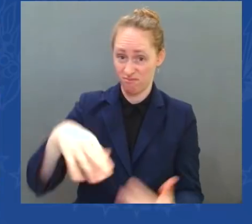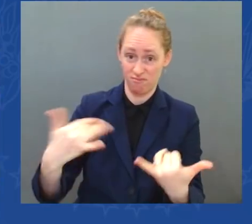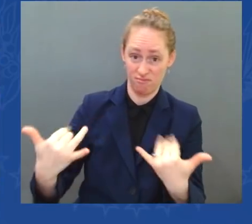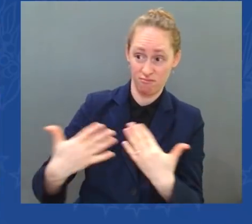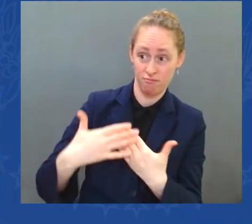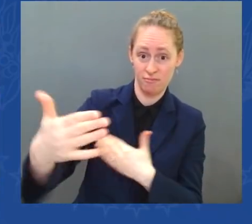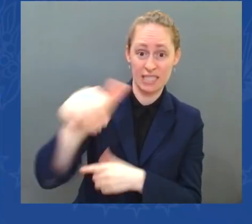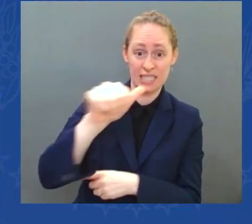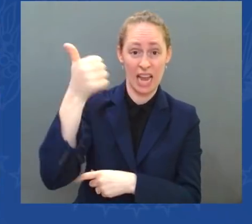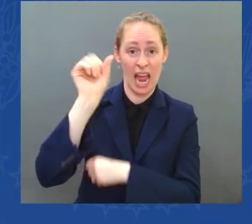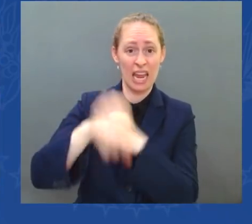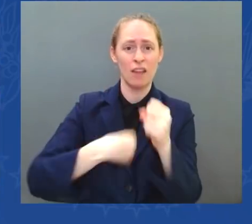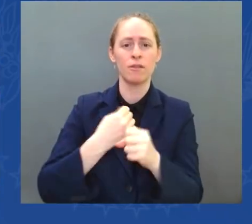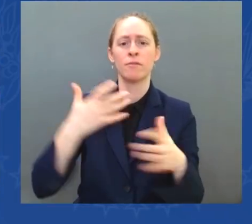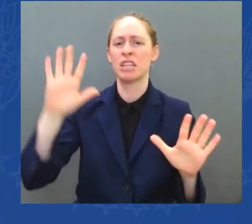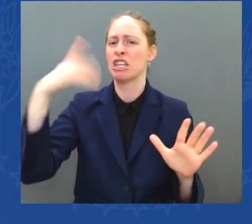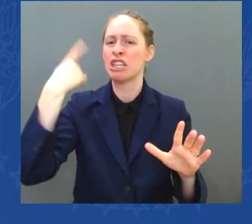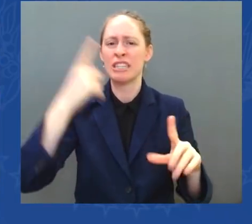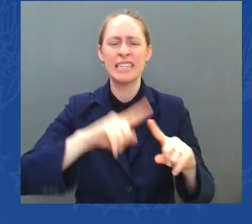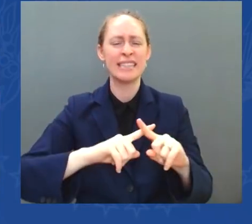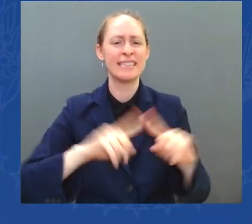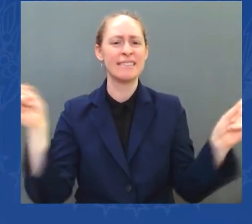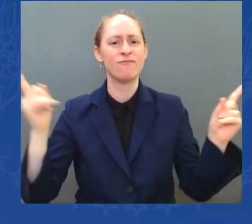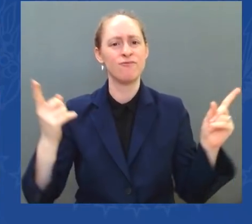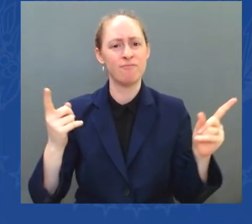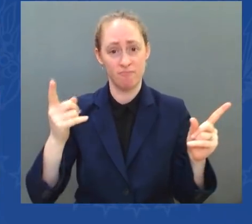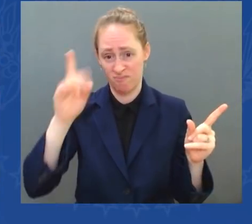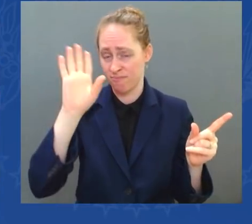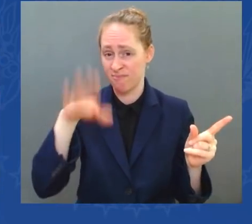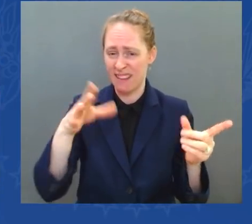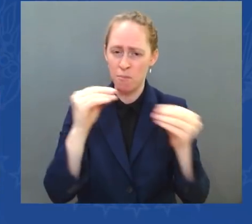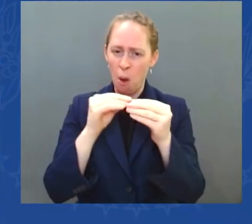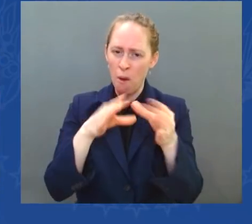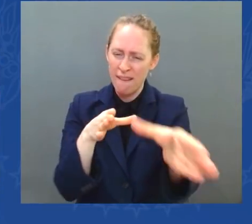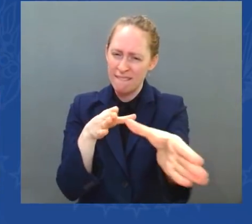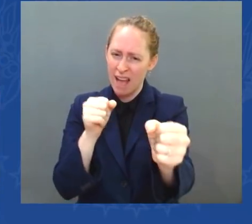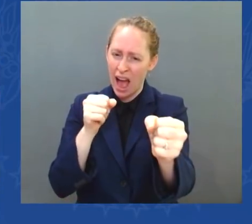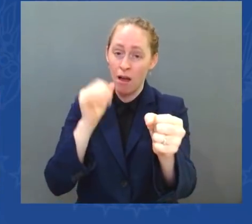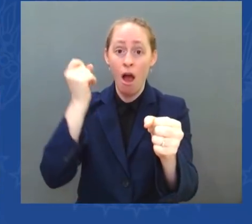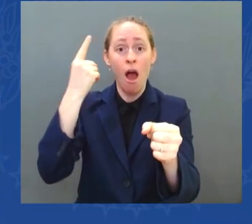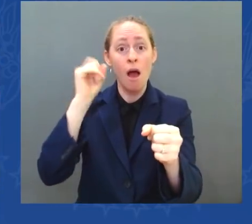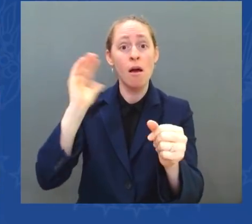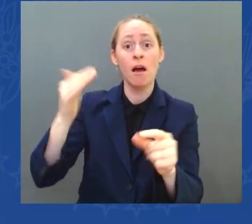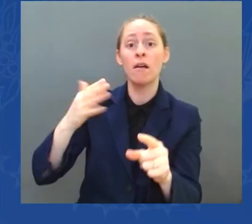Science technology is moving so incredibly rapidly. It's all part of a broader vision